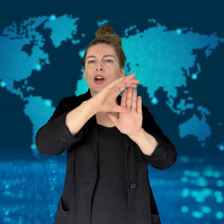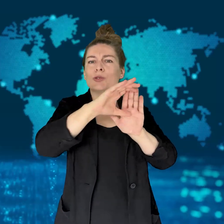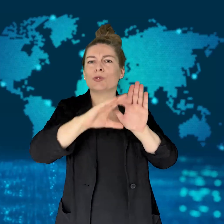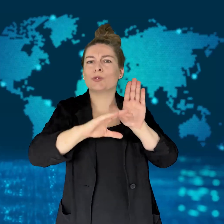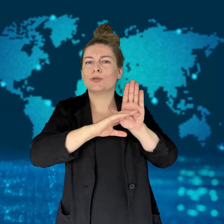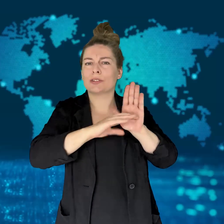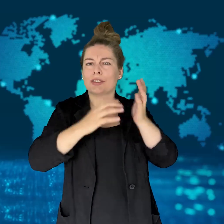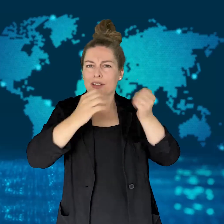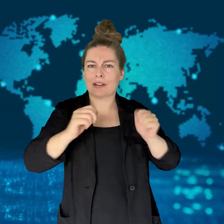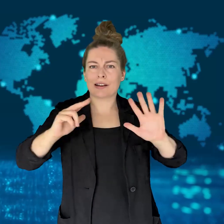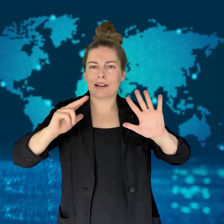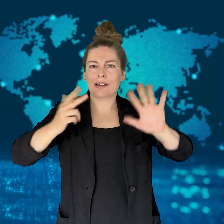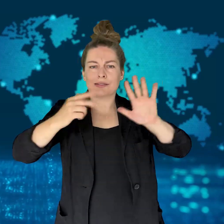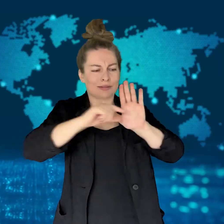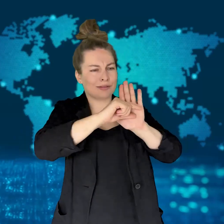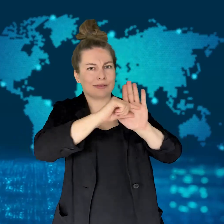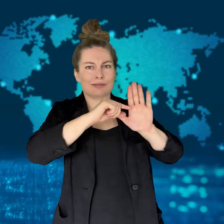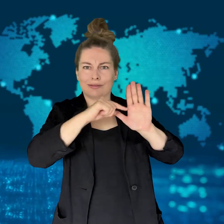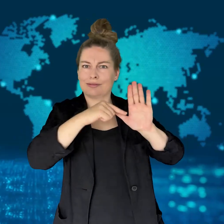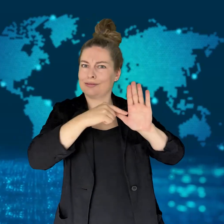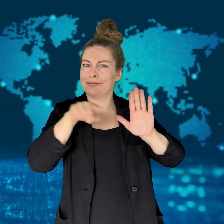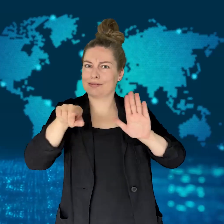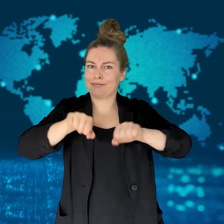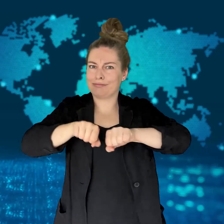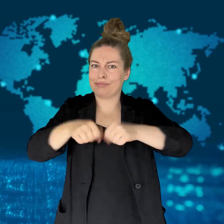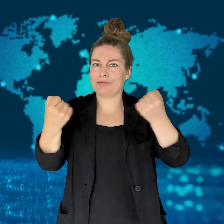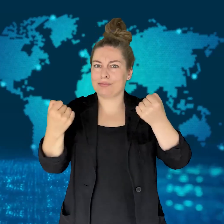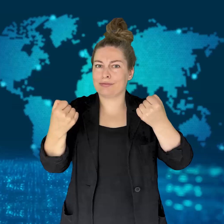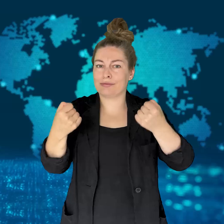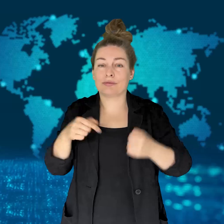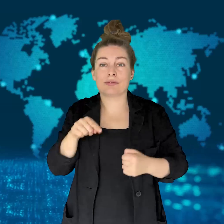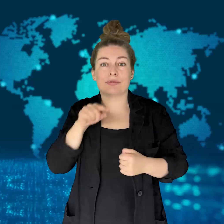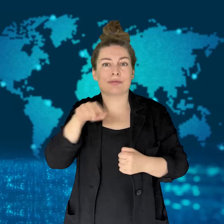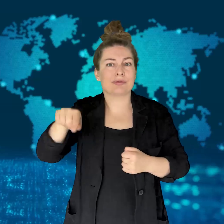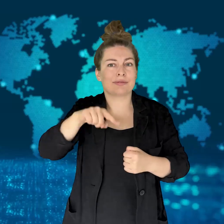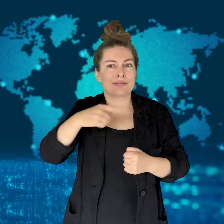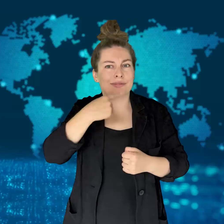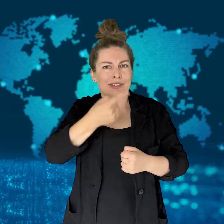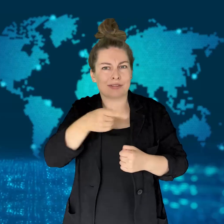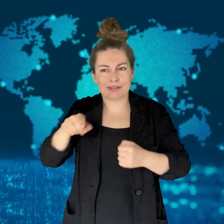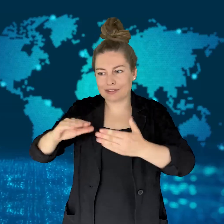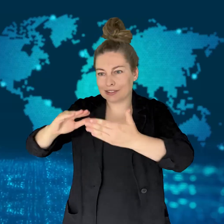They noted for the court that the city of Grants Pass does not